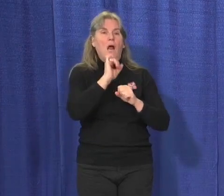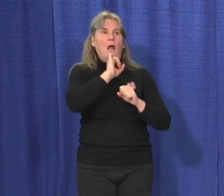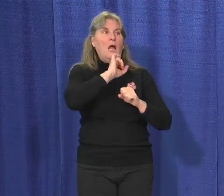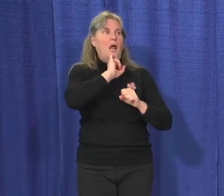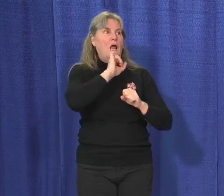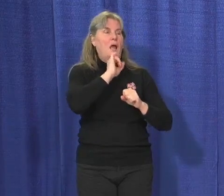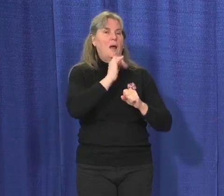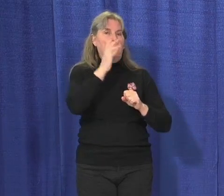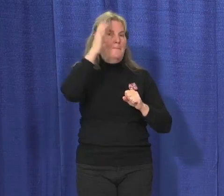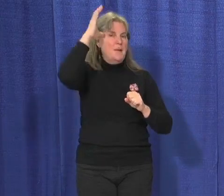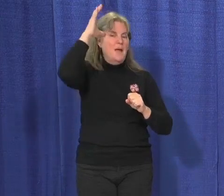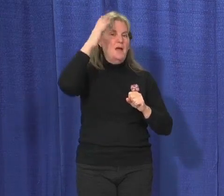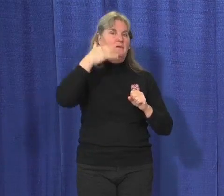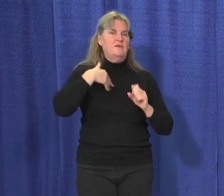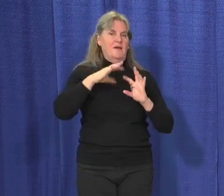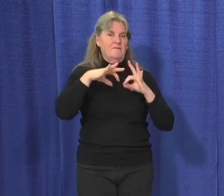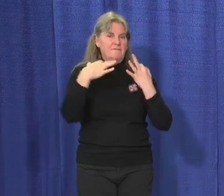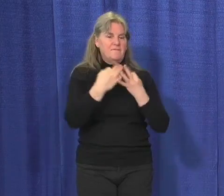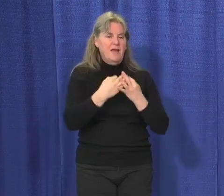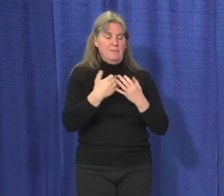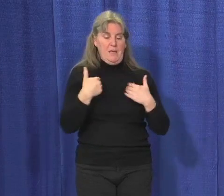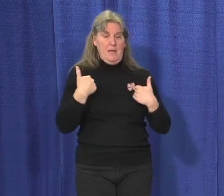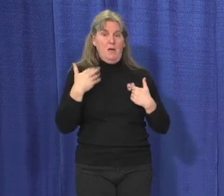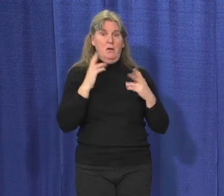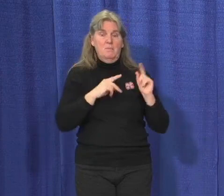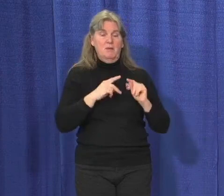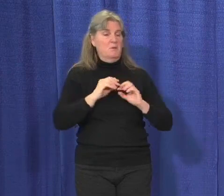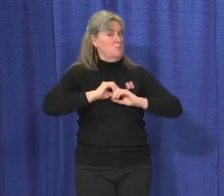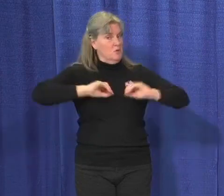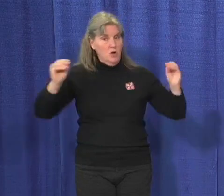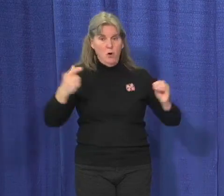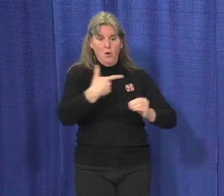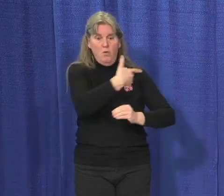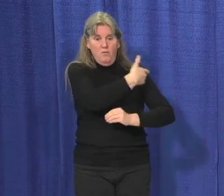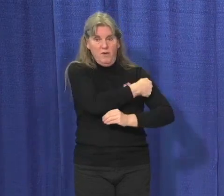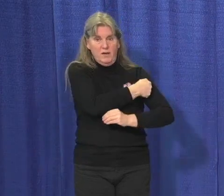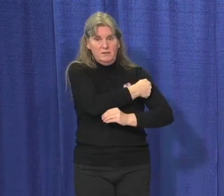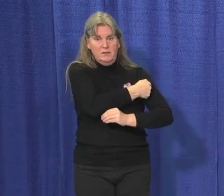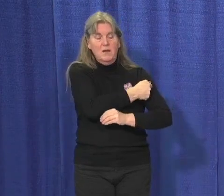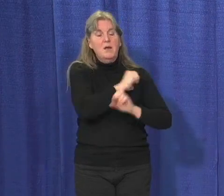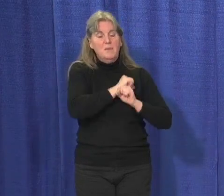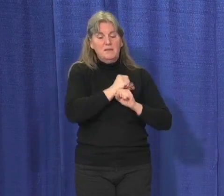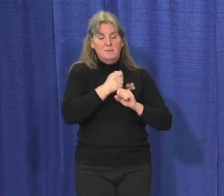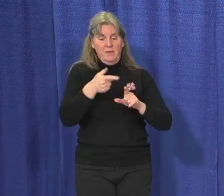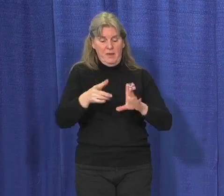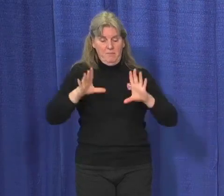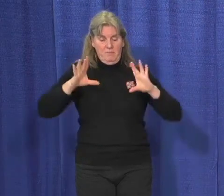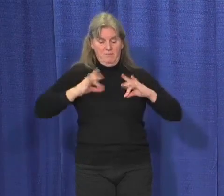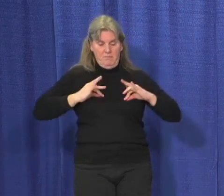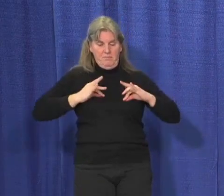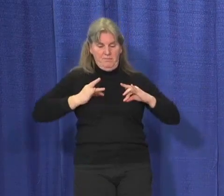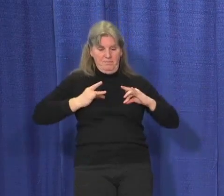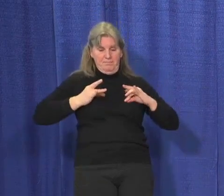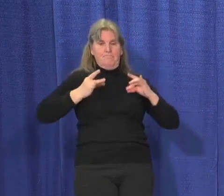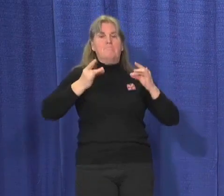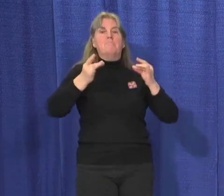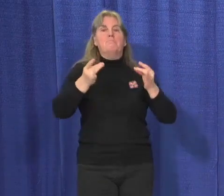people who have parents and families there might be risks for transmission.